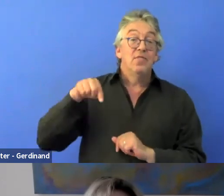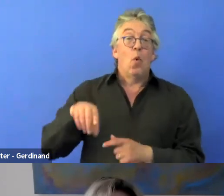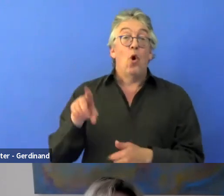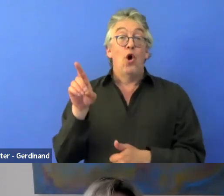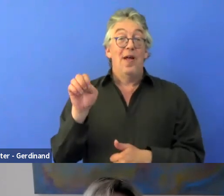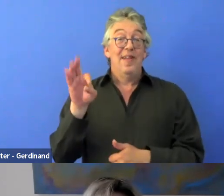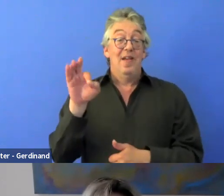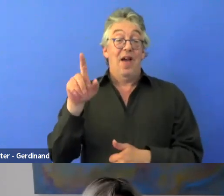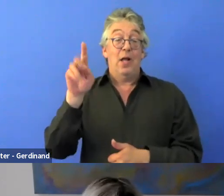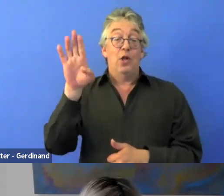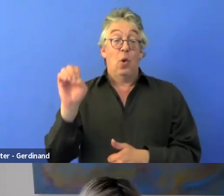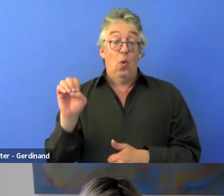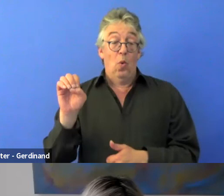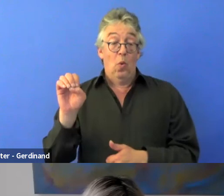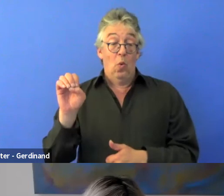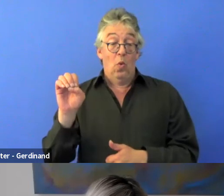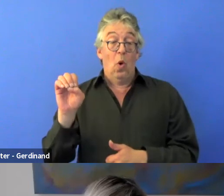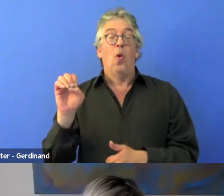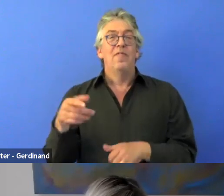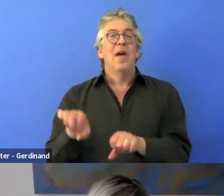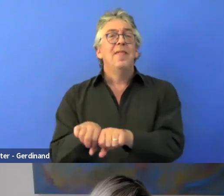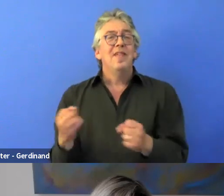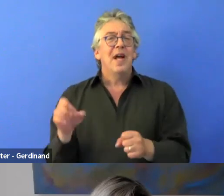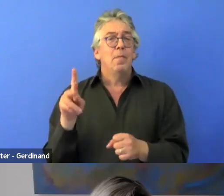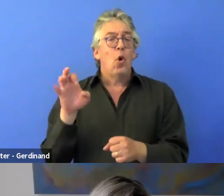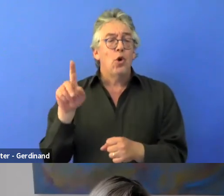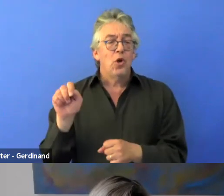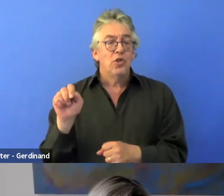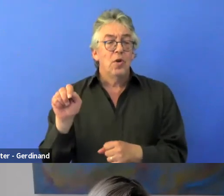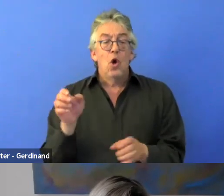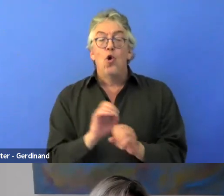What we have in the Accessibility Act and I will let Alejandro continue,